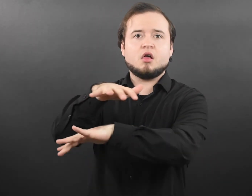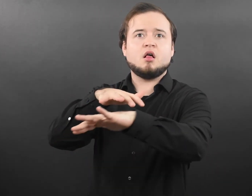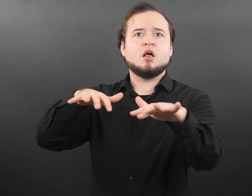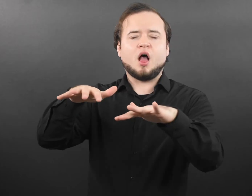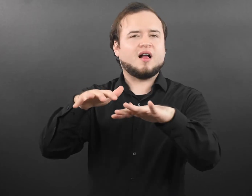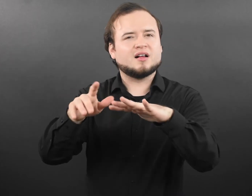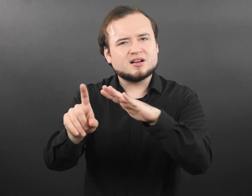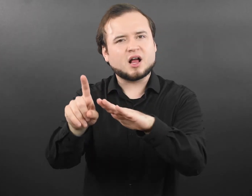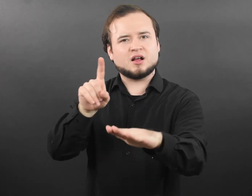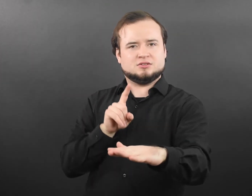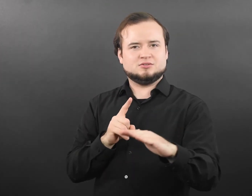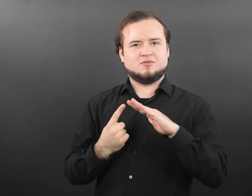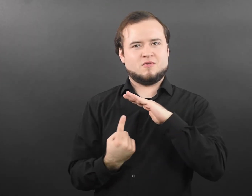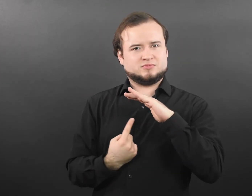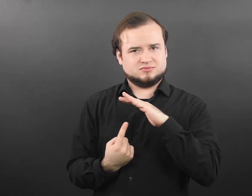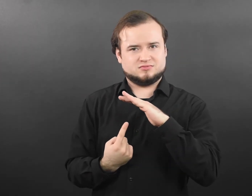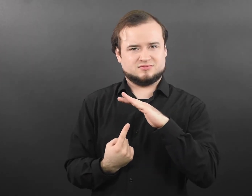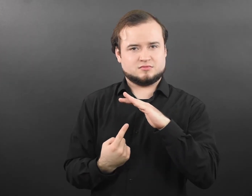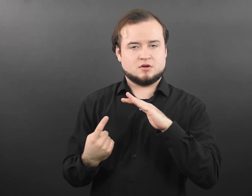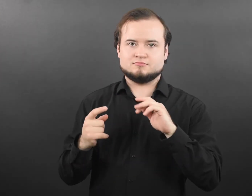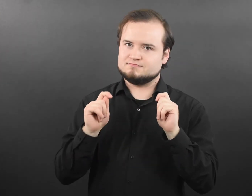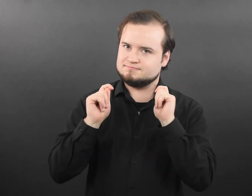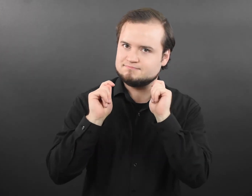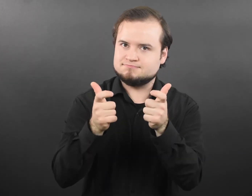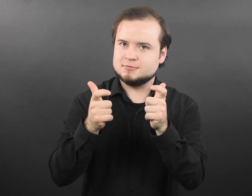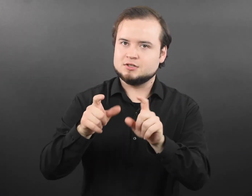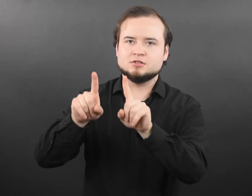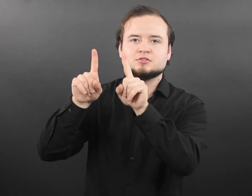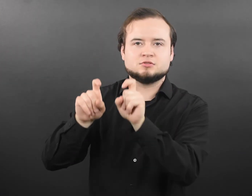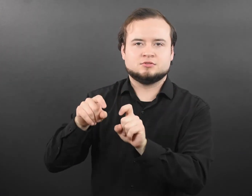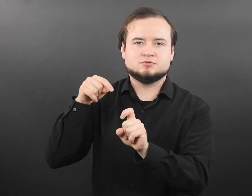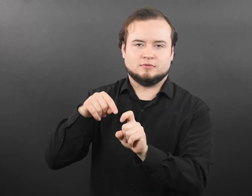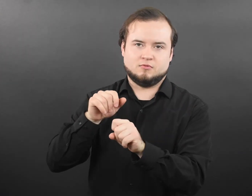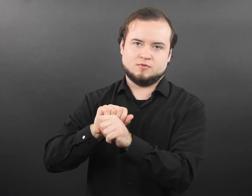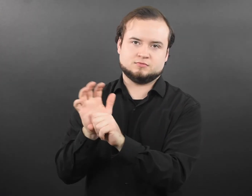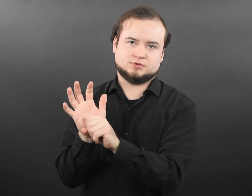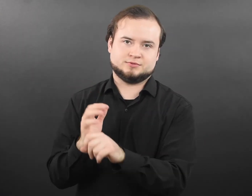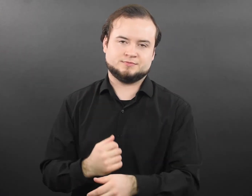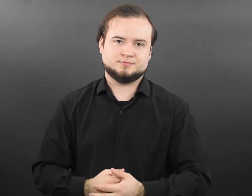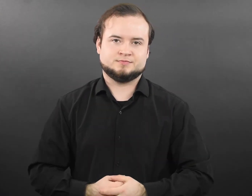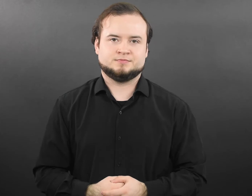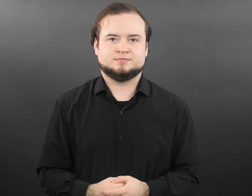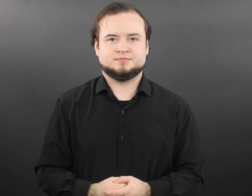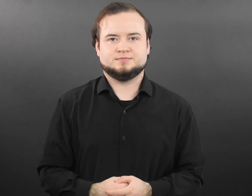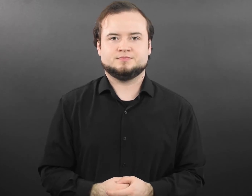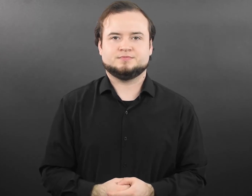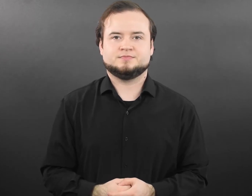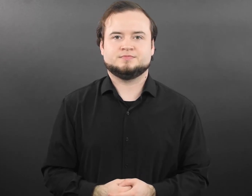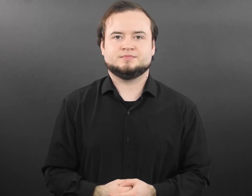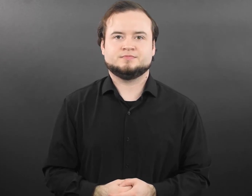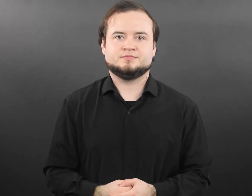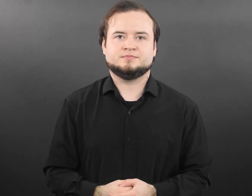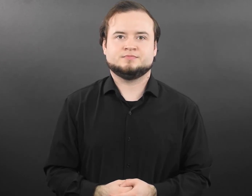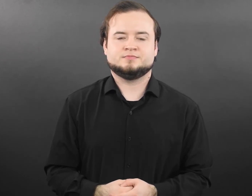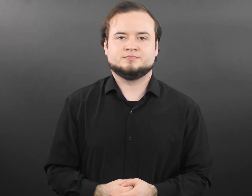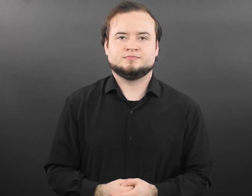for COVID-19.